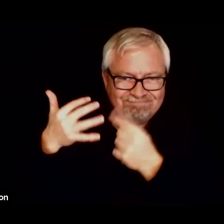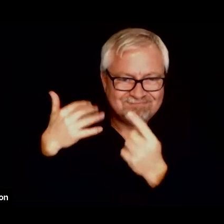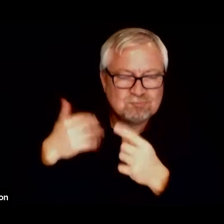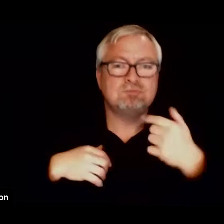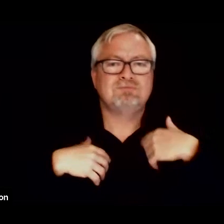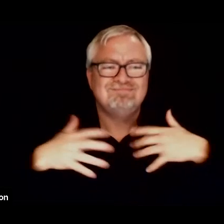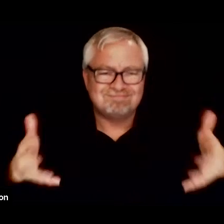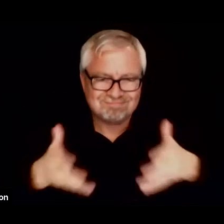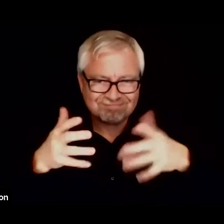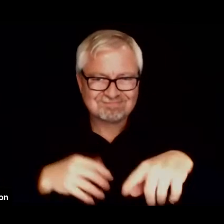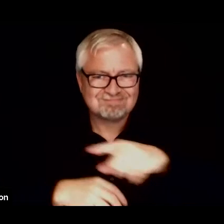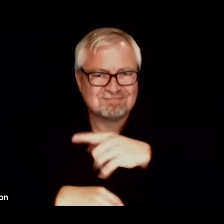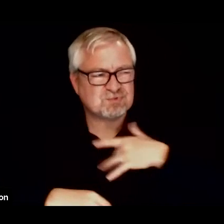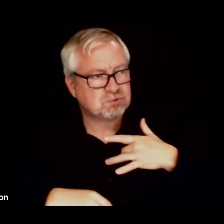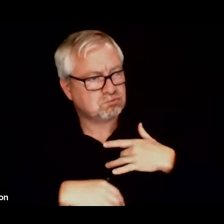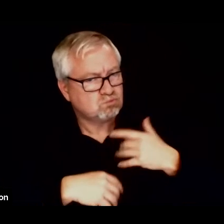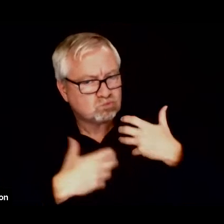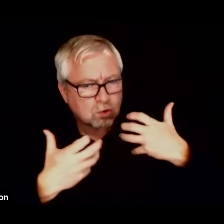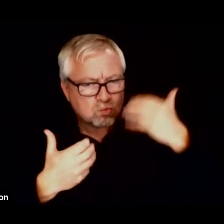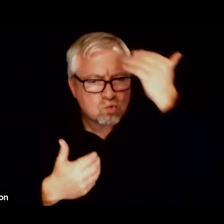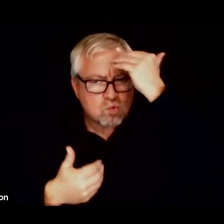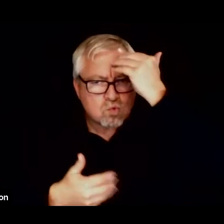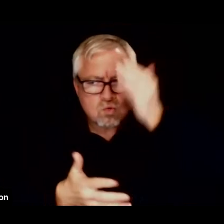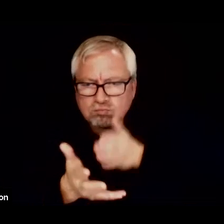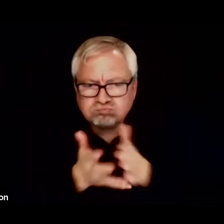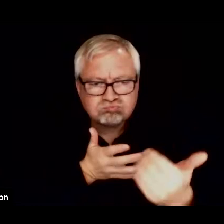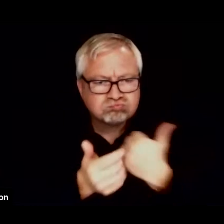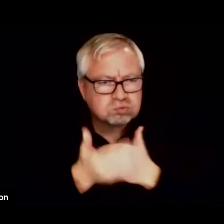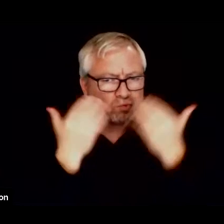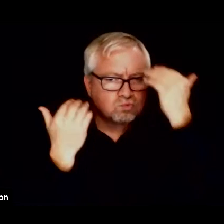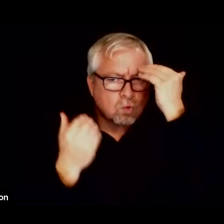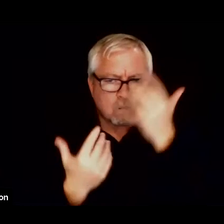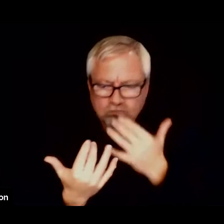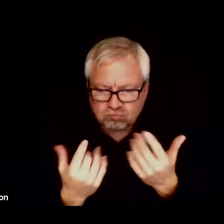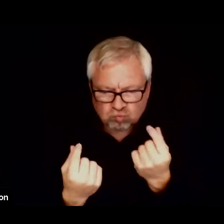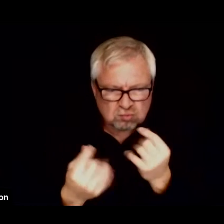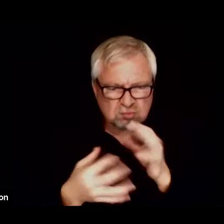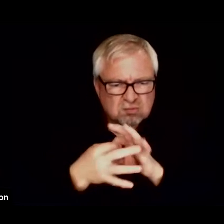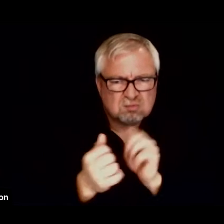upon which to make their decisions about getting vaccinated. We will be encouraging people to get